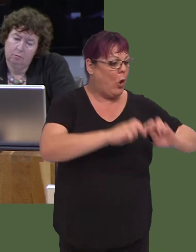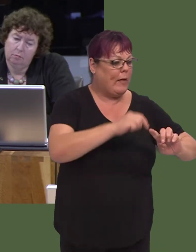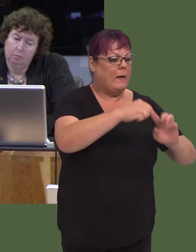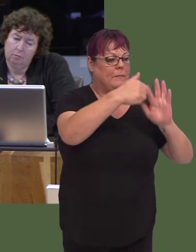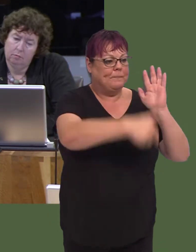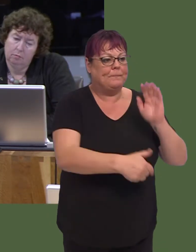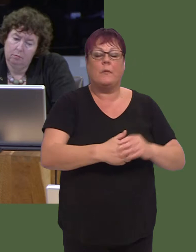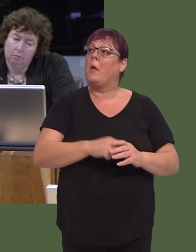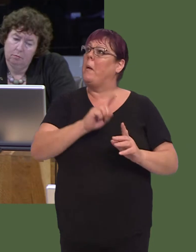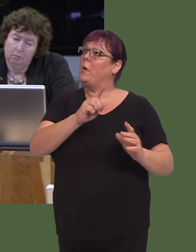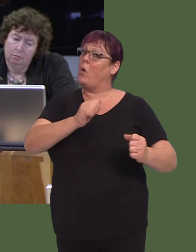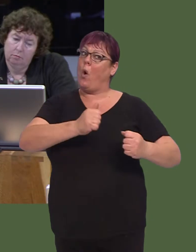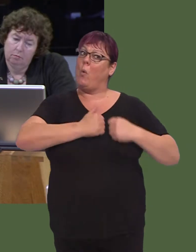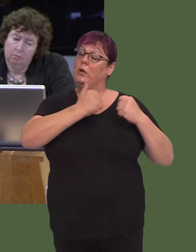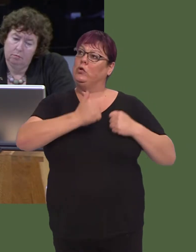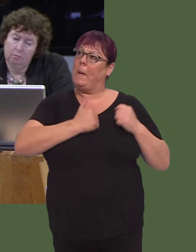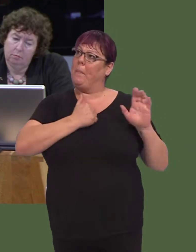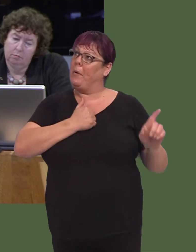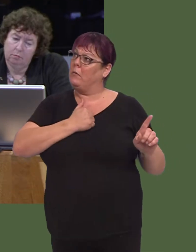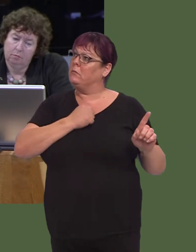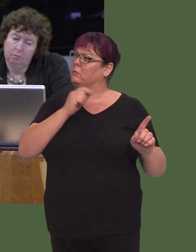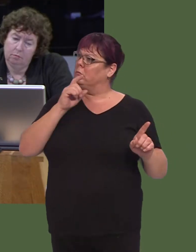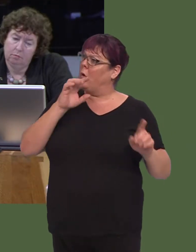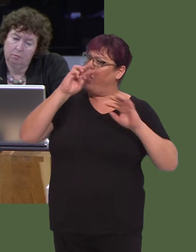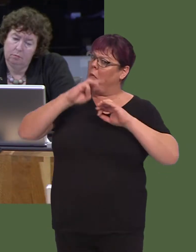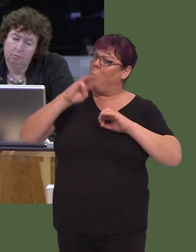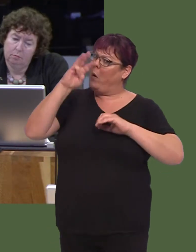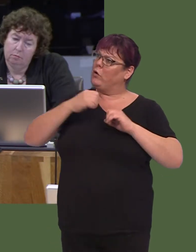However, in terms of ownership models, will you confirm whether the Welsh Government would